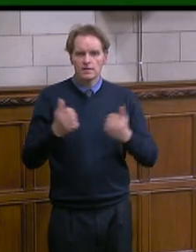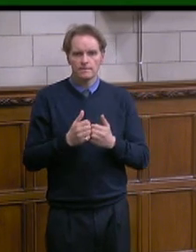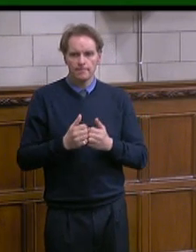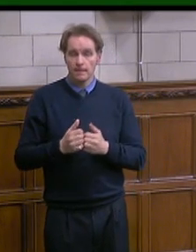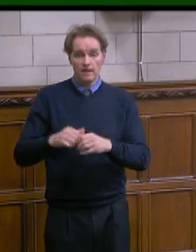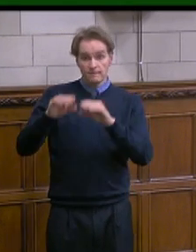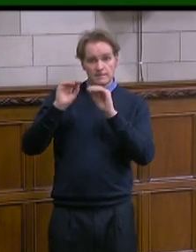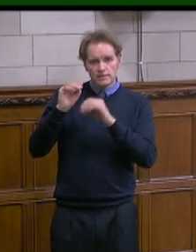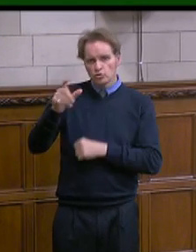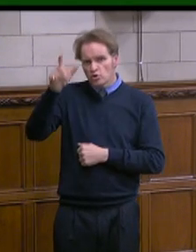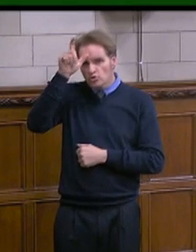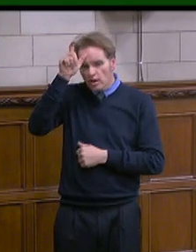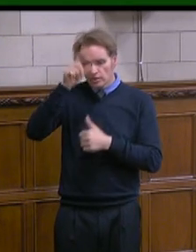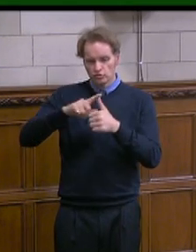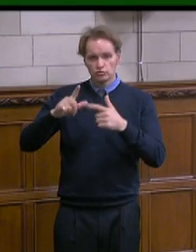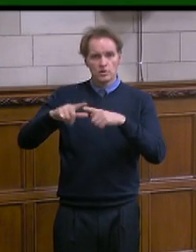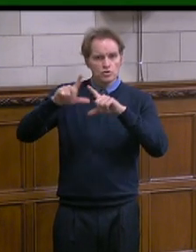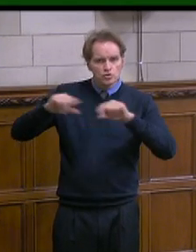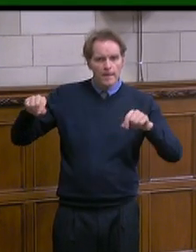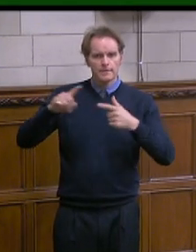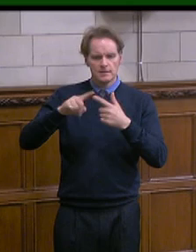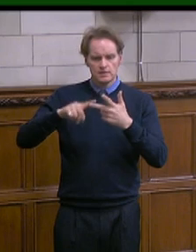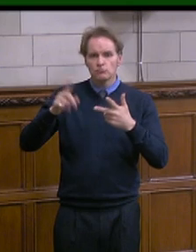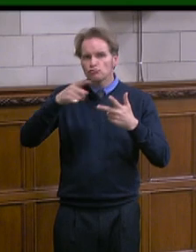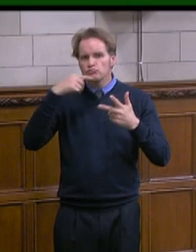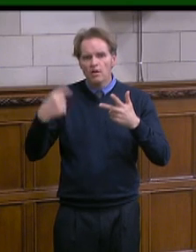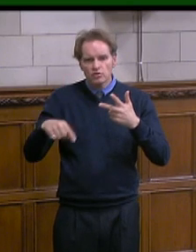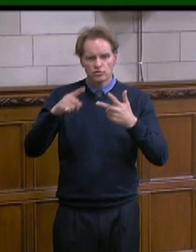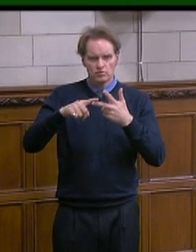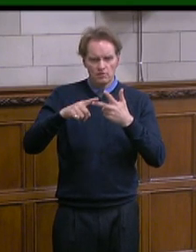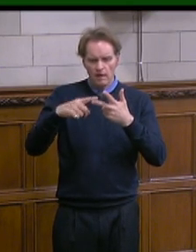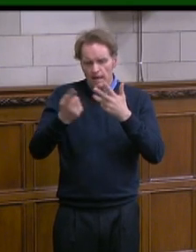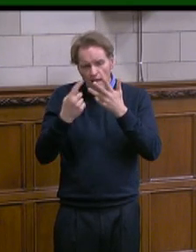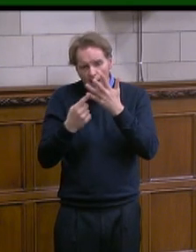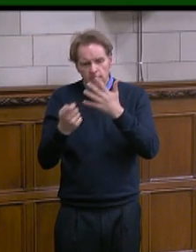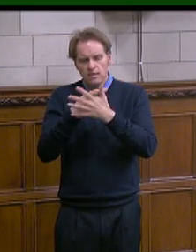Member for Waveney (Peter Aldous) came up with some even more obscure examples—but